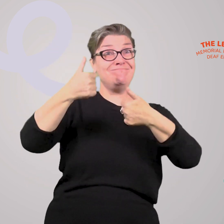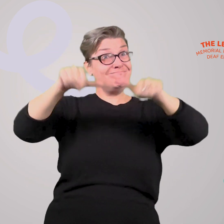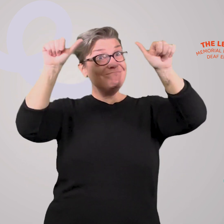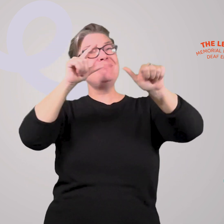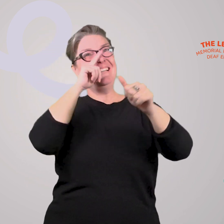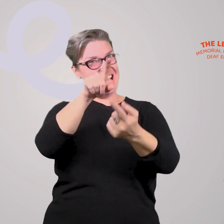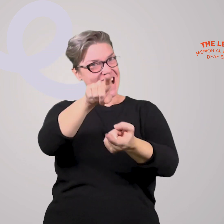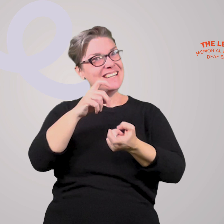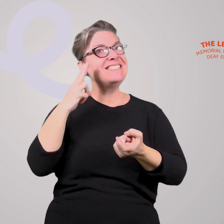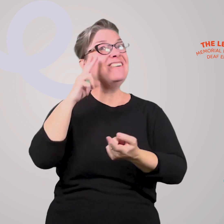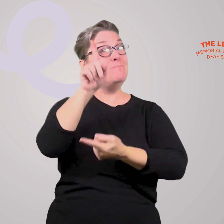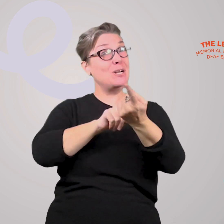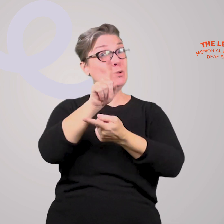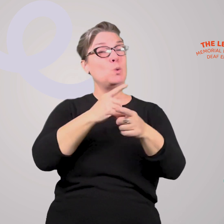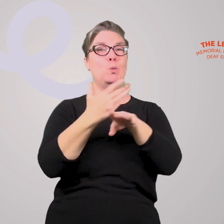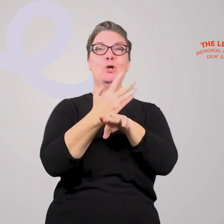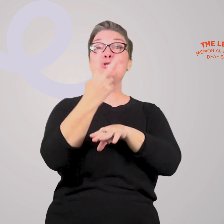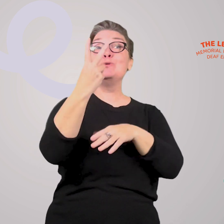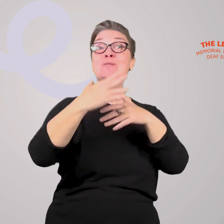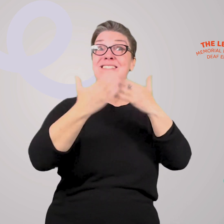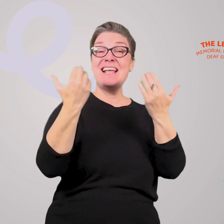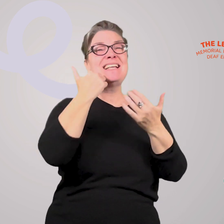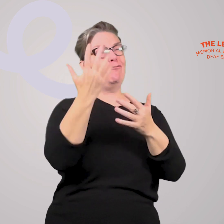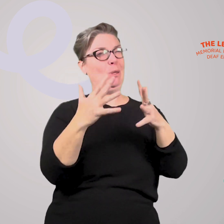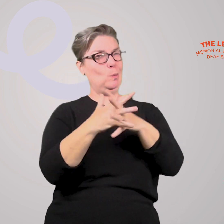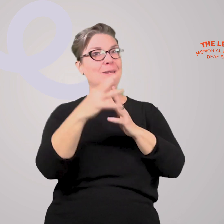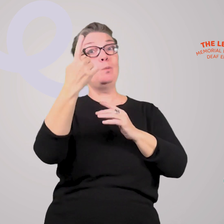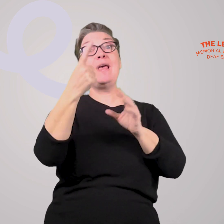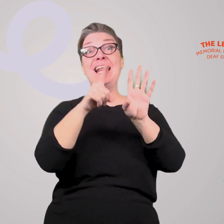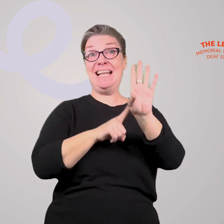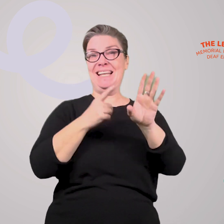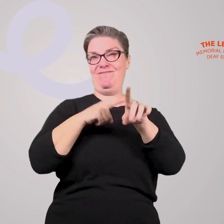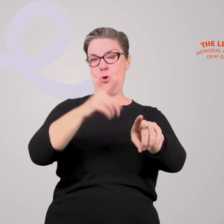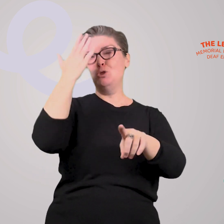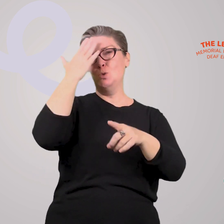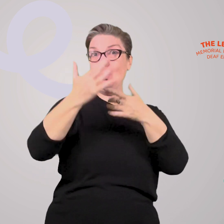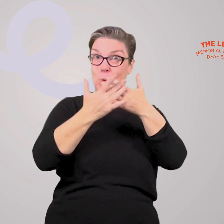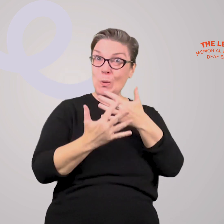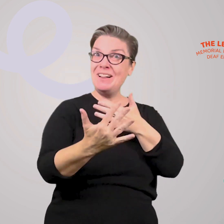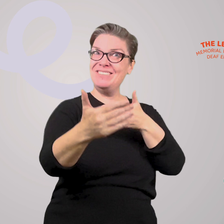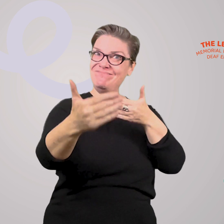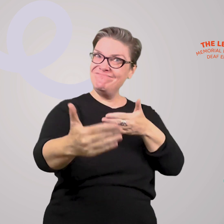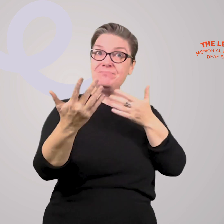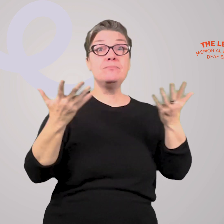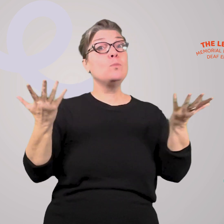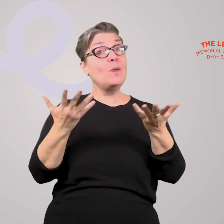Thanks to this support, they will be able to employ a Deaf Mentor for two days per week for an entire school year.